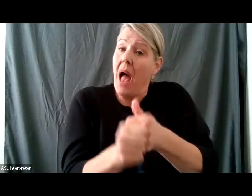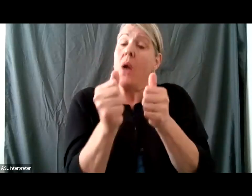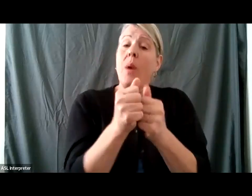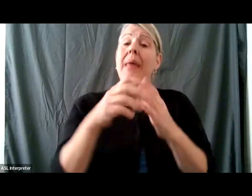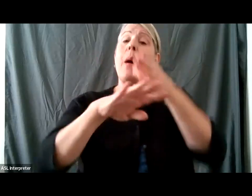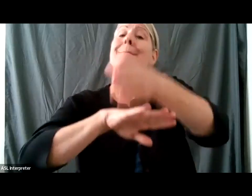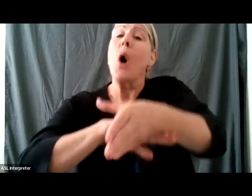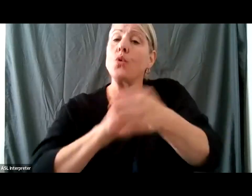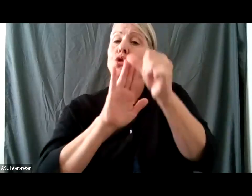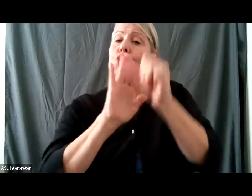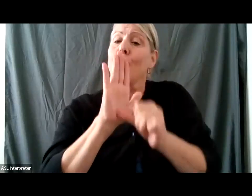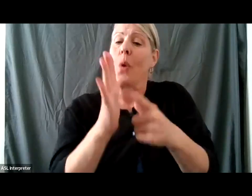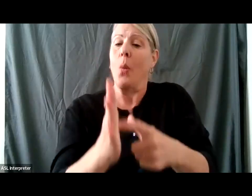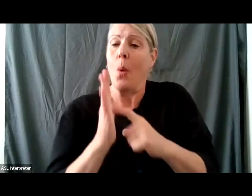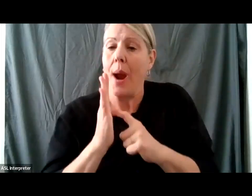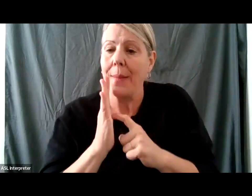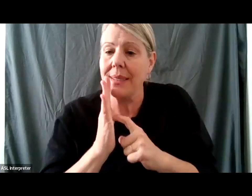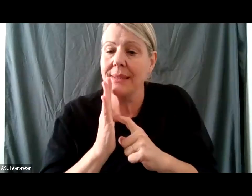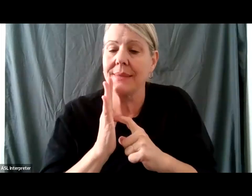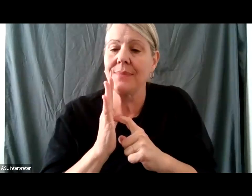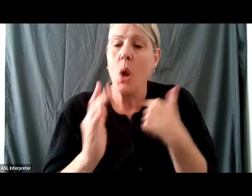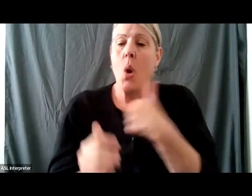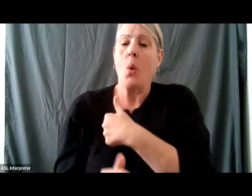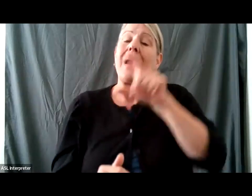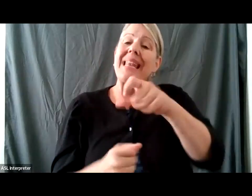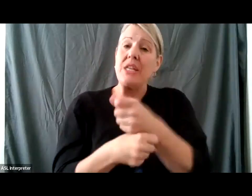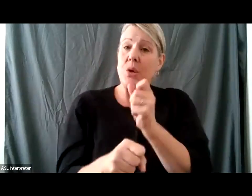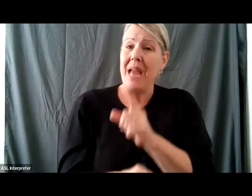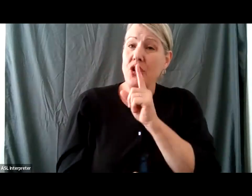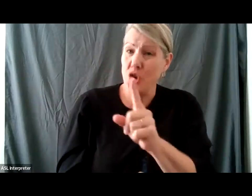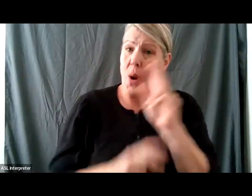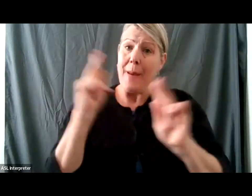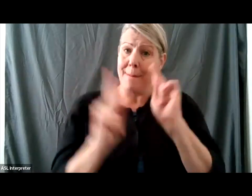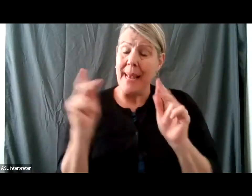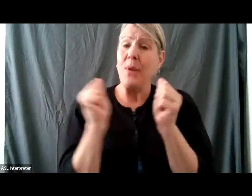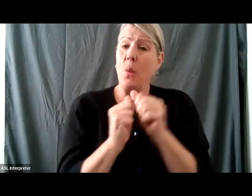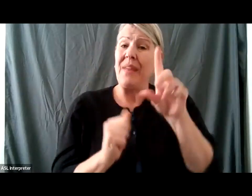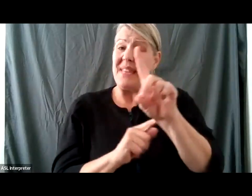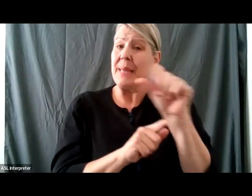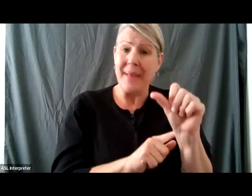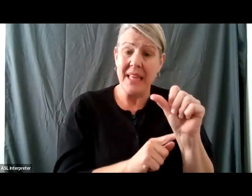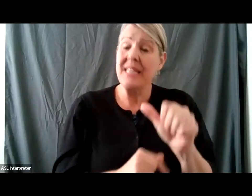So we need to be sure that people with disabilities aren't unnecessarily discriminated against